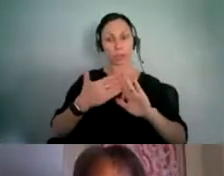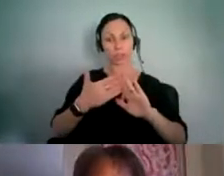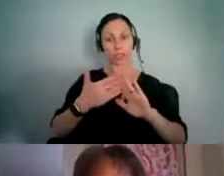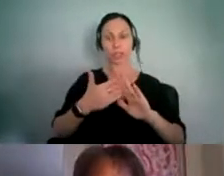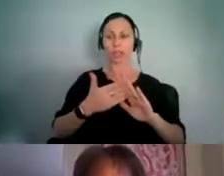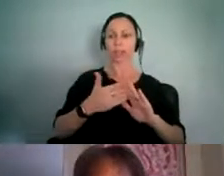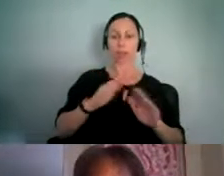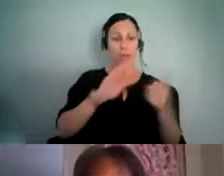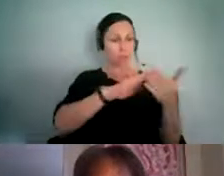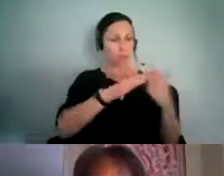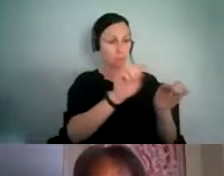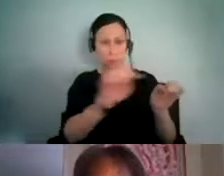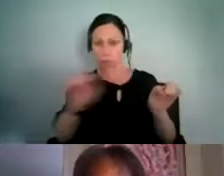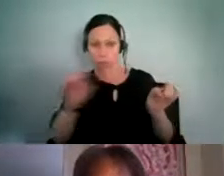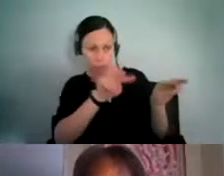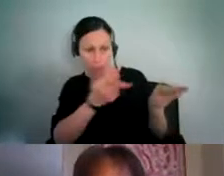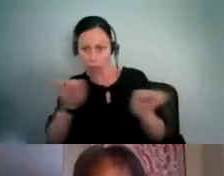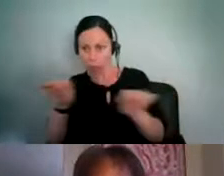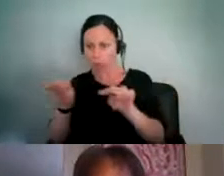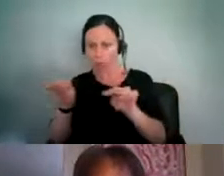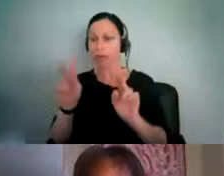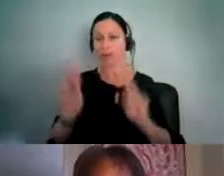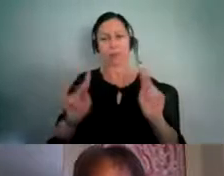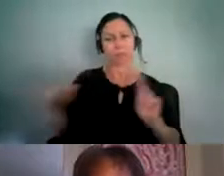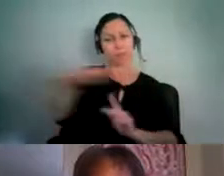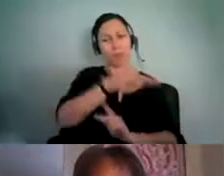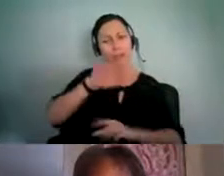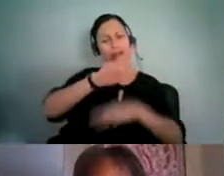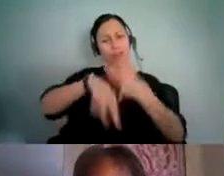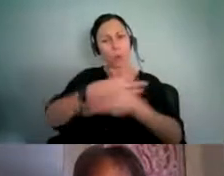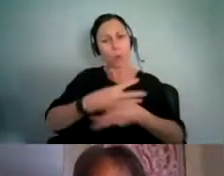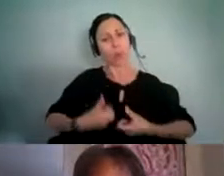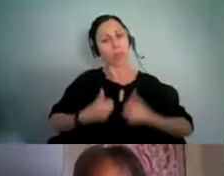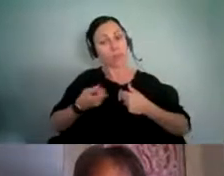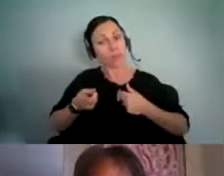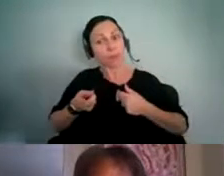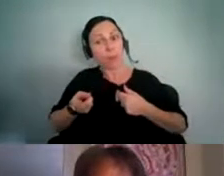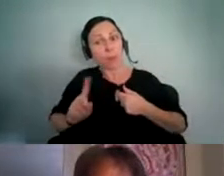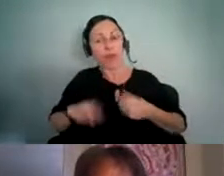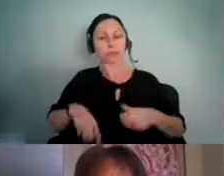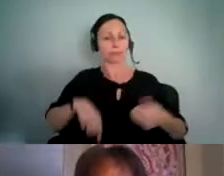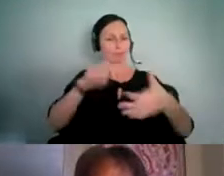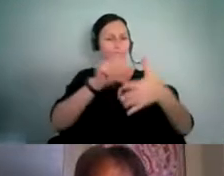and the faces of the world and the people of the worlds, live in Tempe, Arizona, live in Los Angeles,